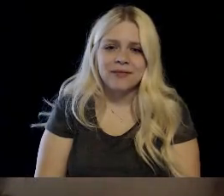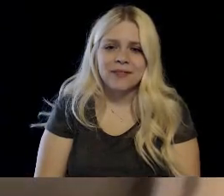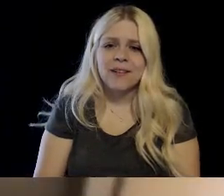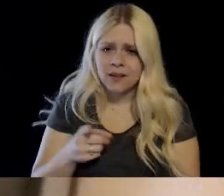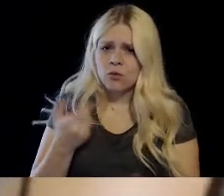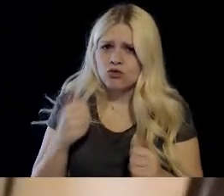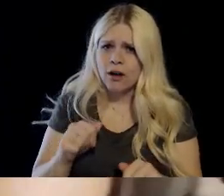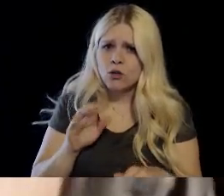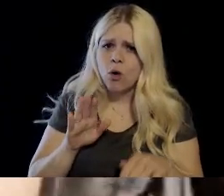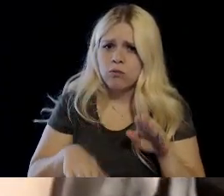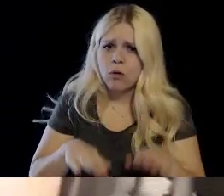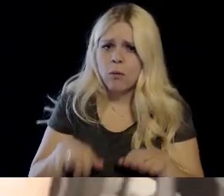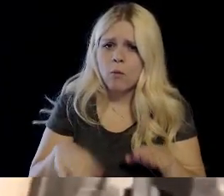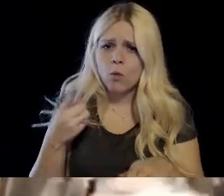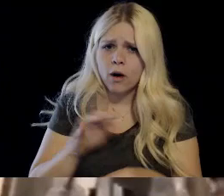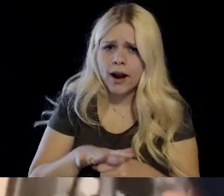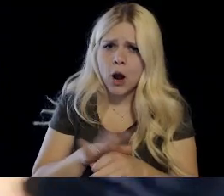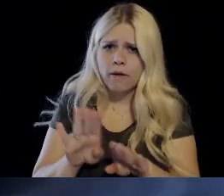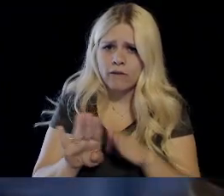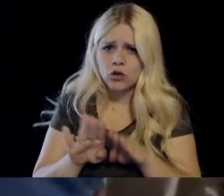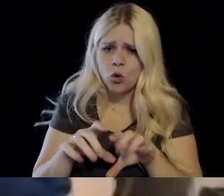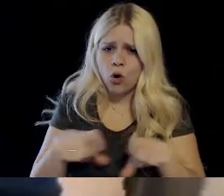you? Joanne: And then they will flip the canvas directly over.